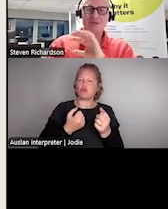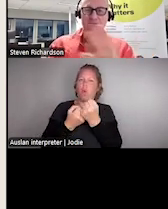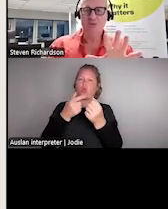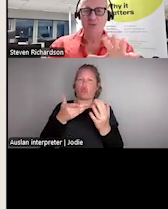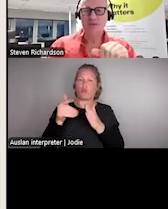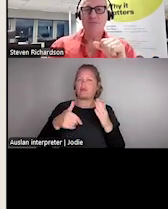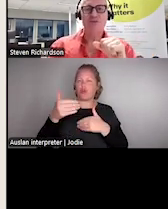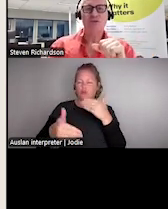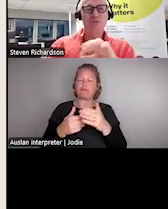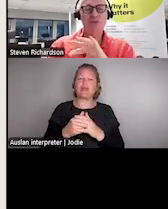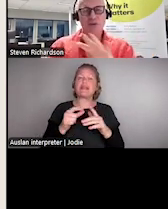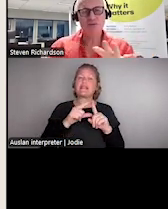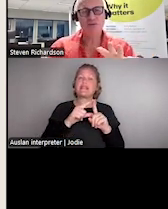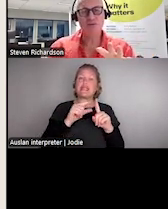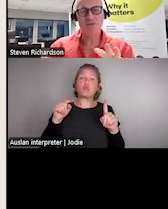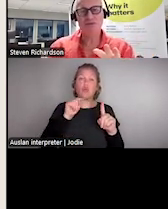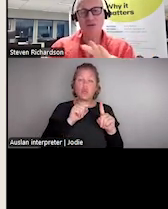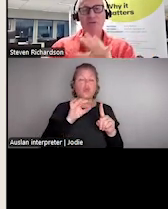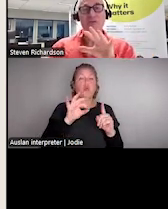Digital, as I mentioned is not the only fundraising strategy but it is